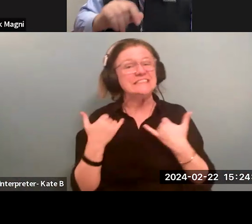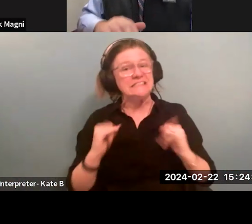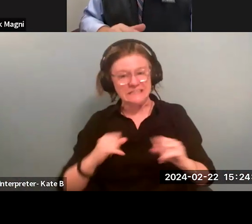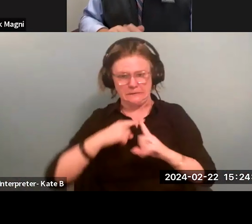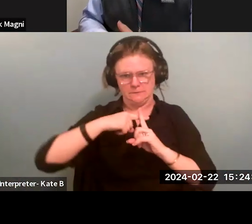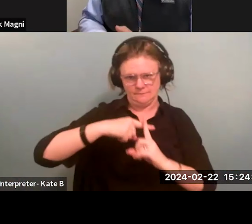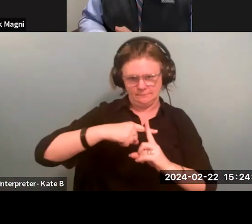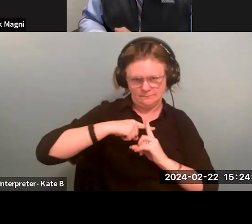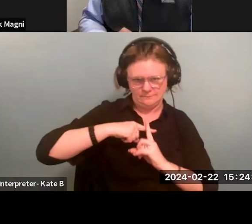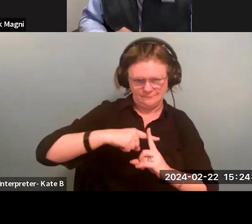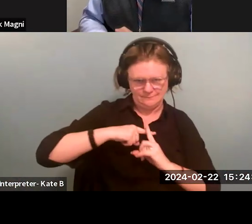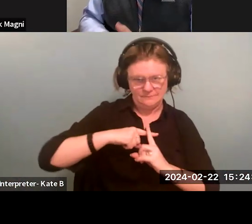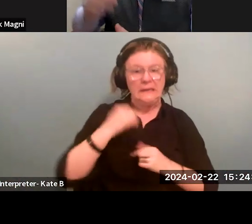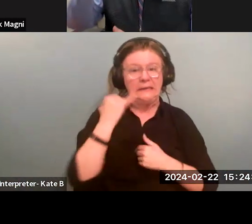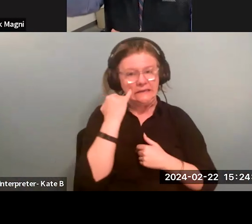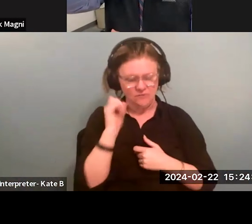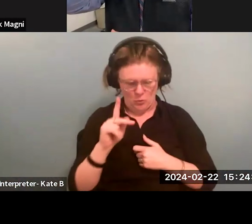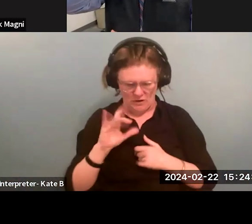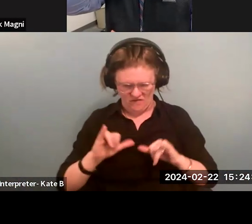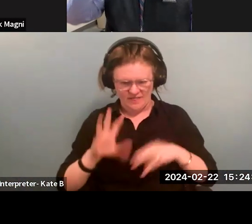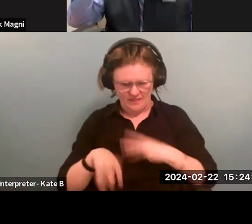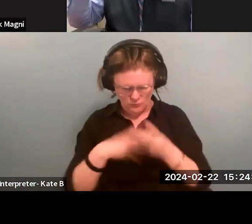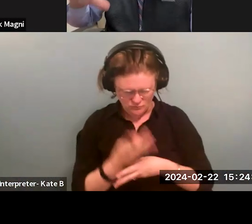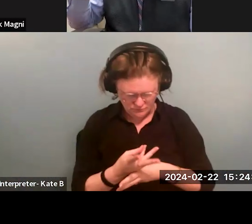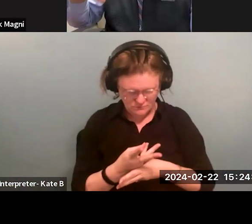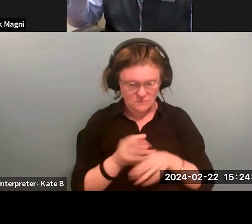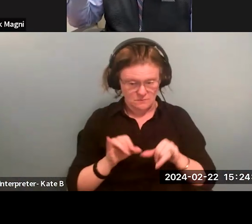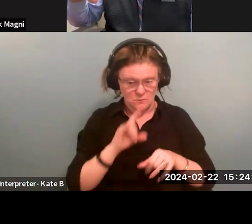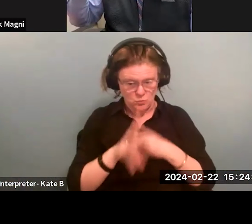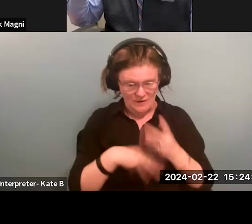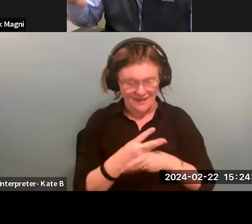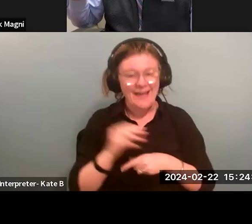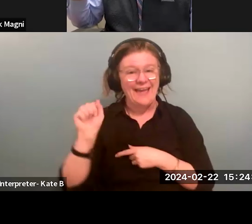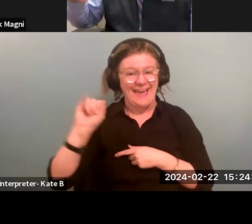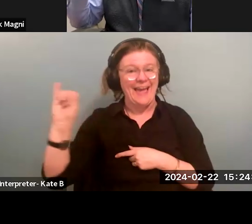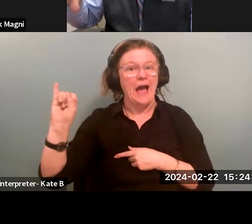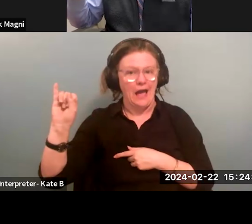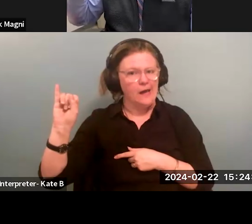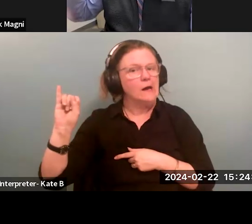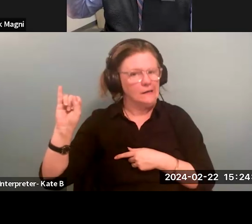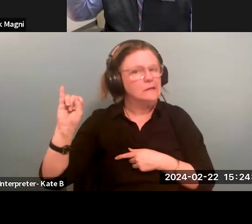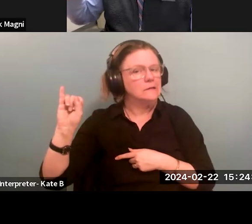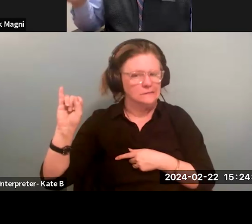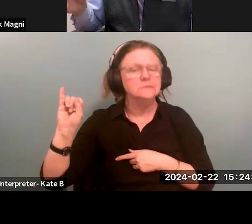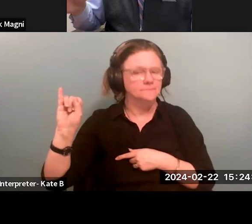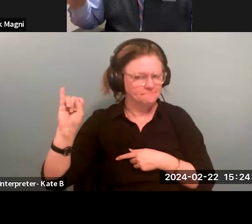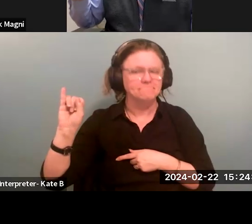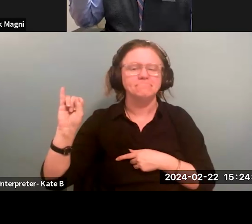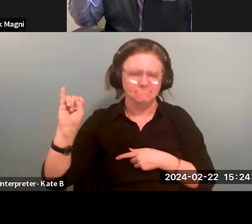Once we start living in that world, to your point, AI is going to best consolidate for these individuals.